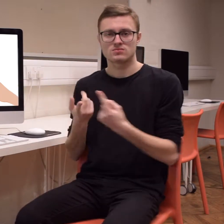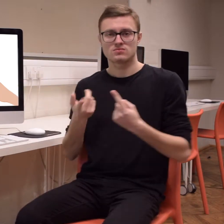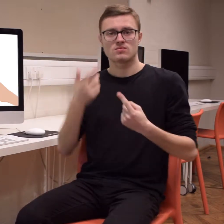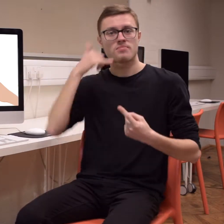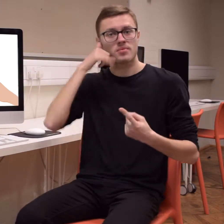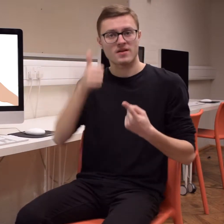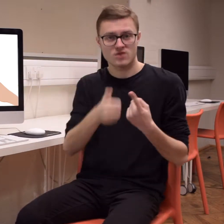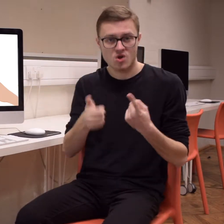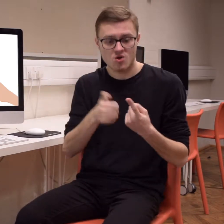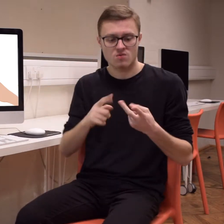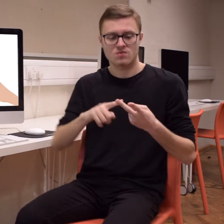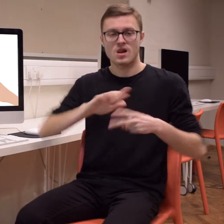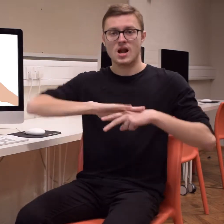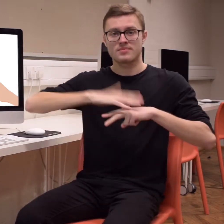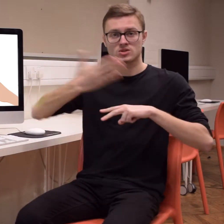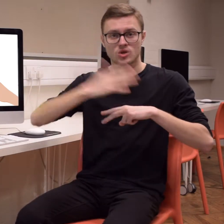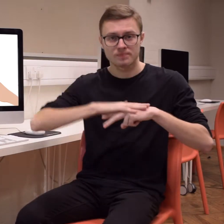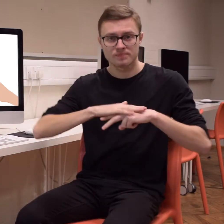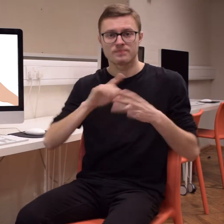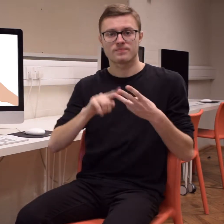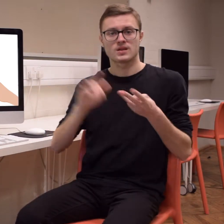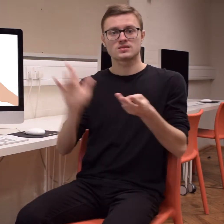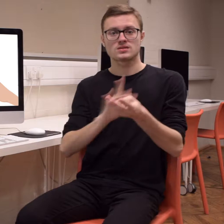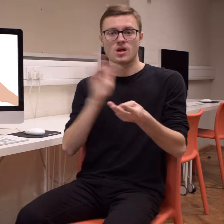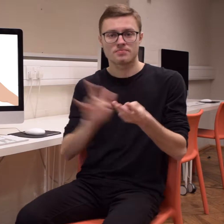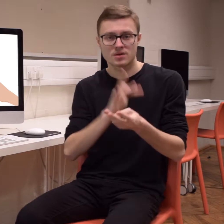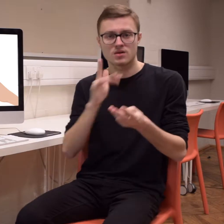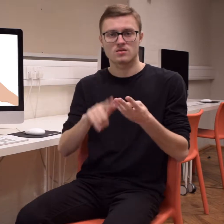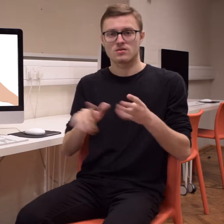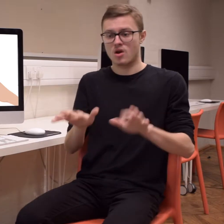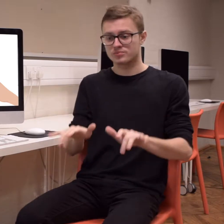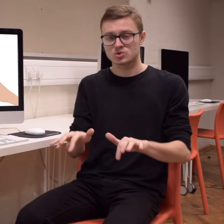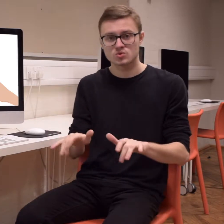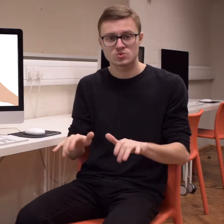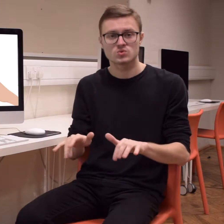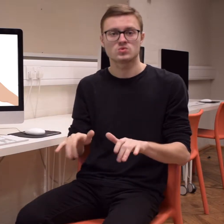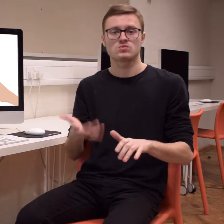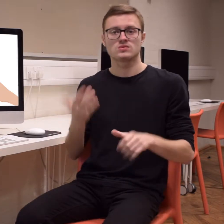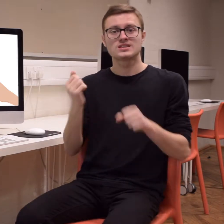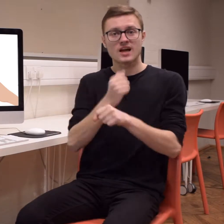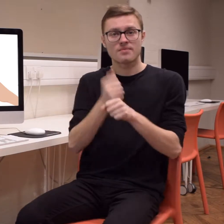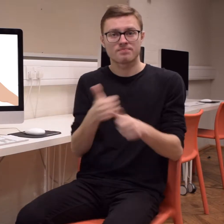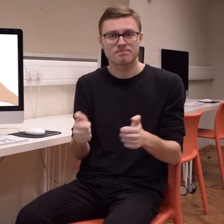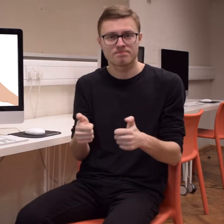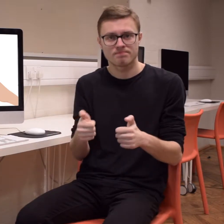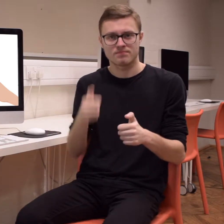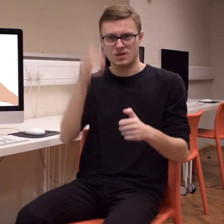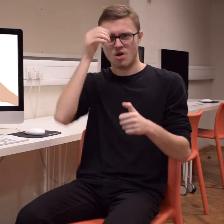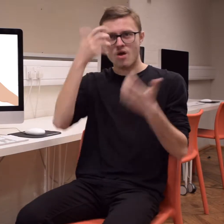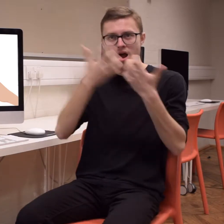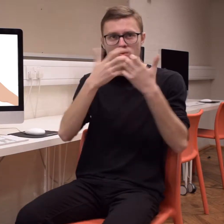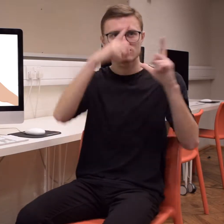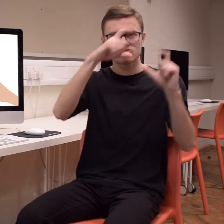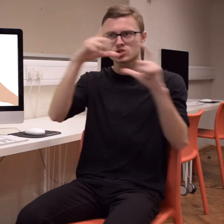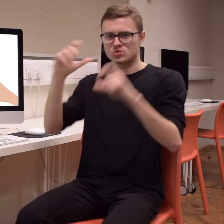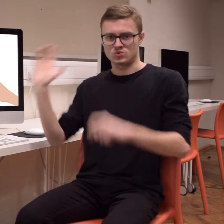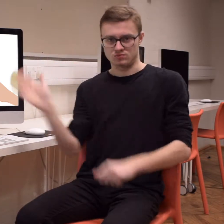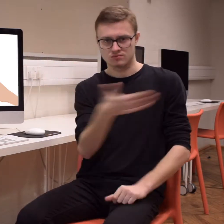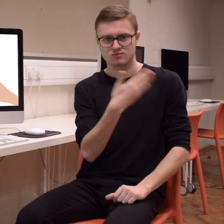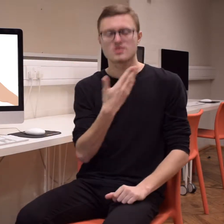including laptops, phones, tablets, PCs and games consoles.